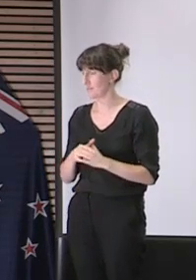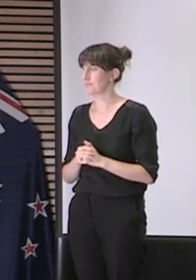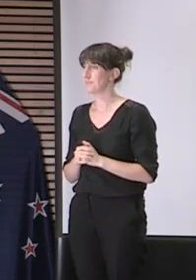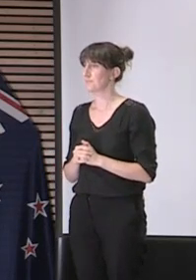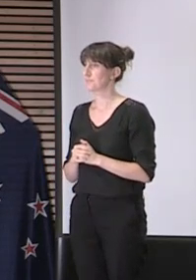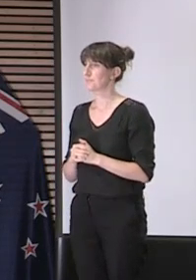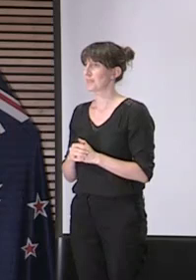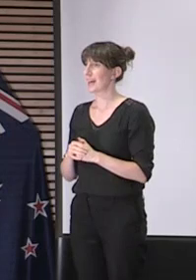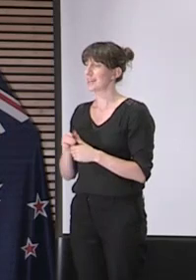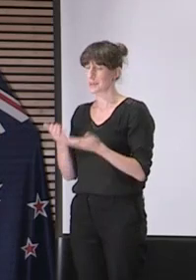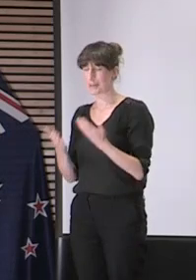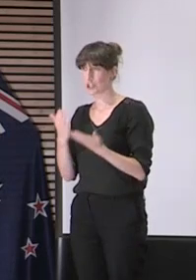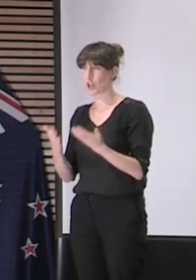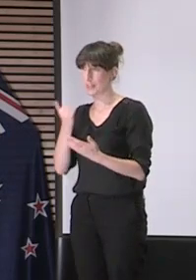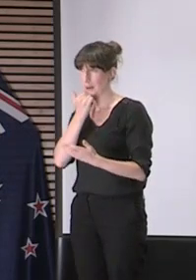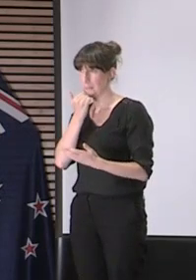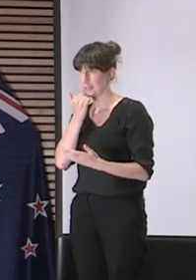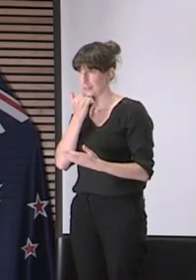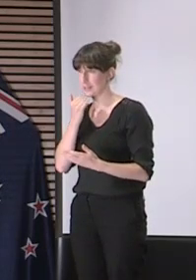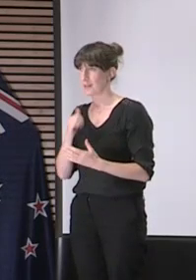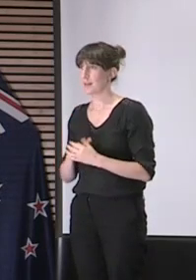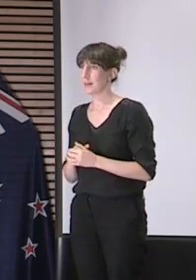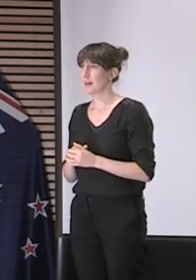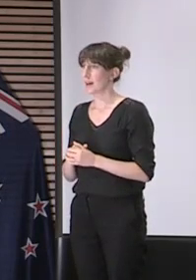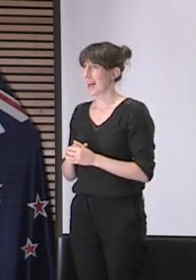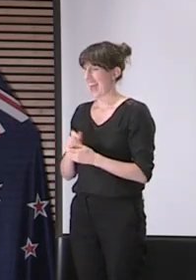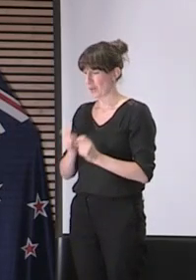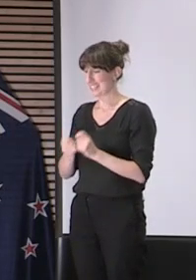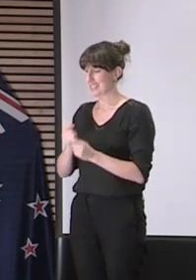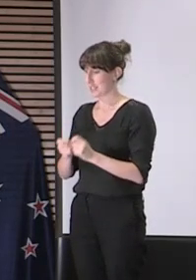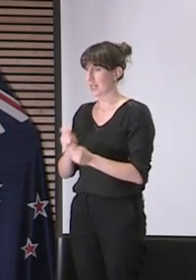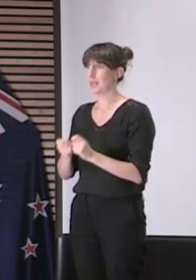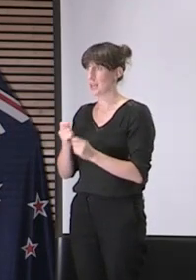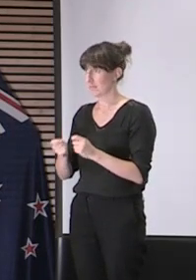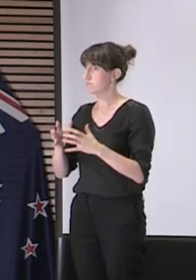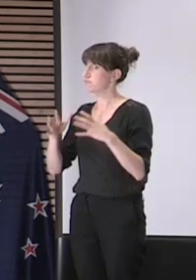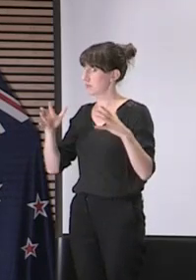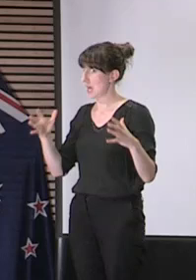analysis and as the testing numbers keep growing